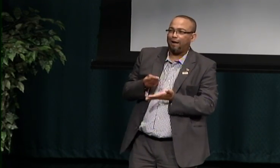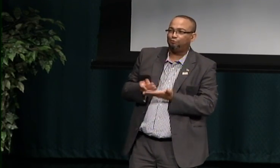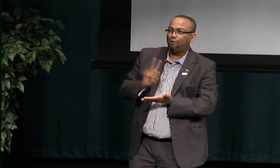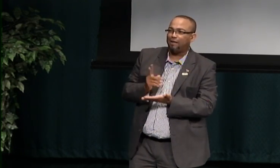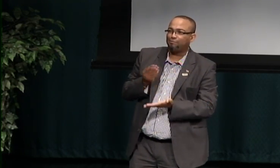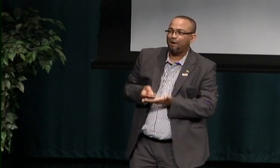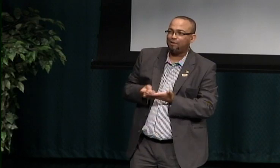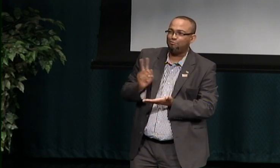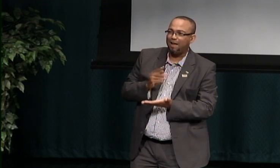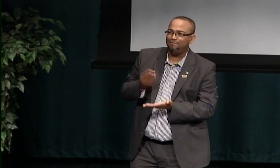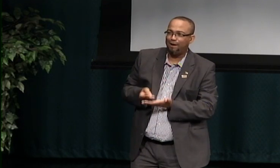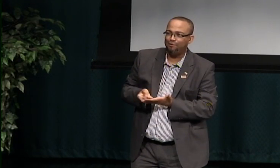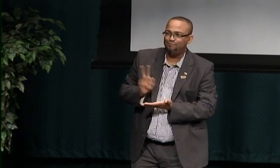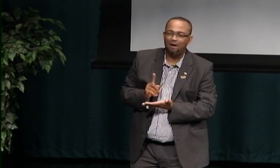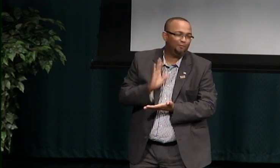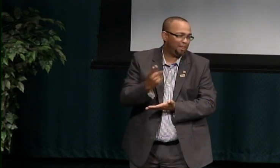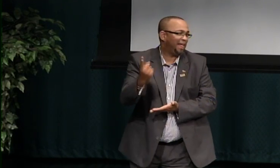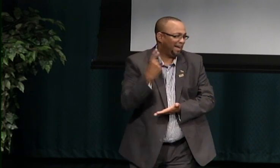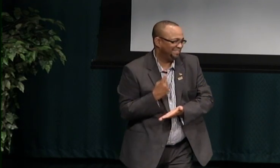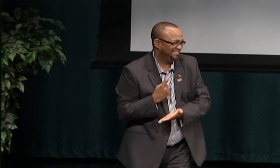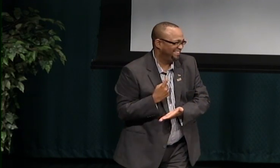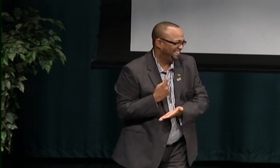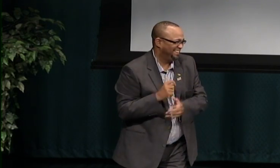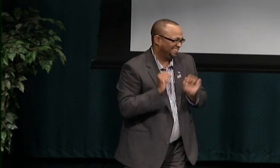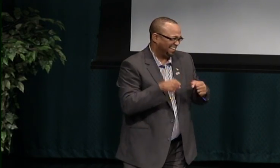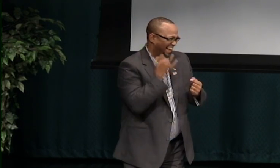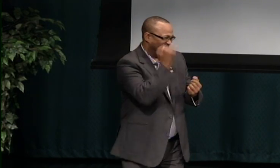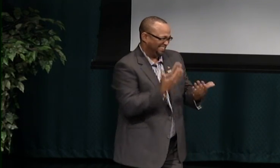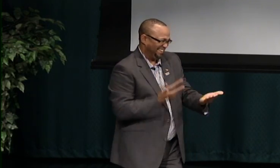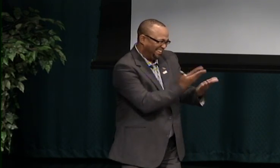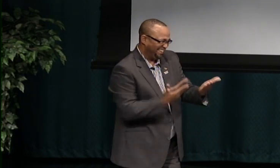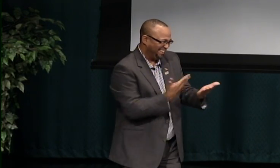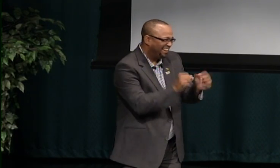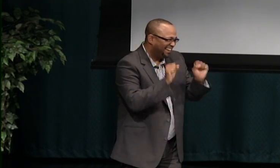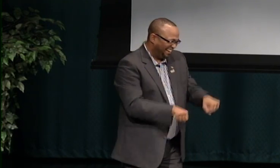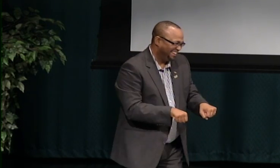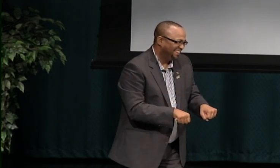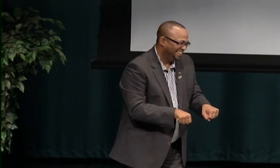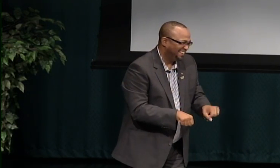and he might wonder where all the money is coming from for all these wonderful ideas.